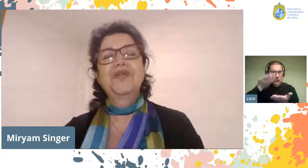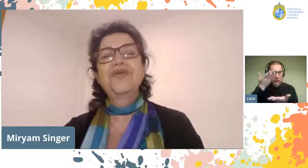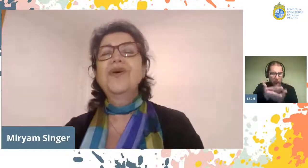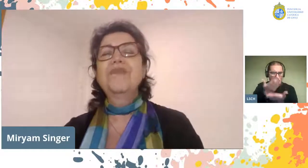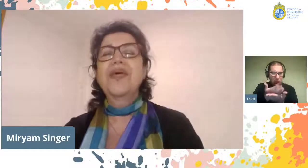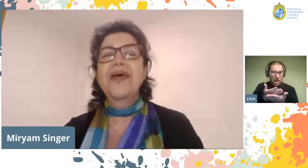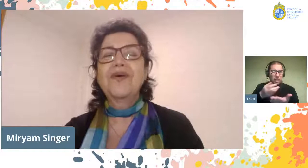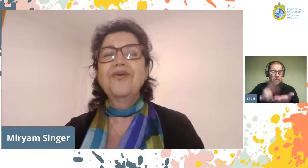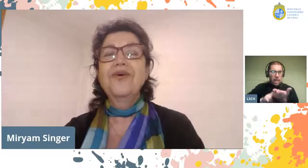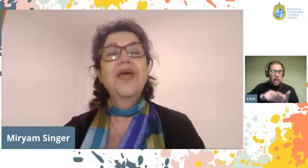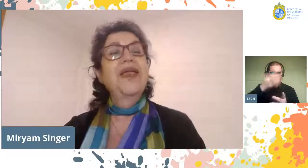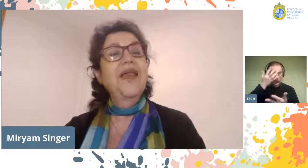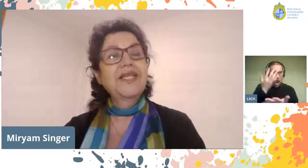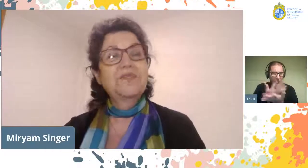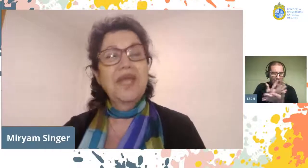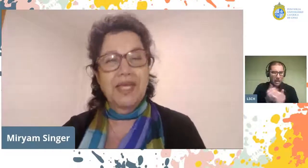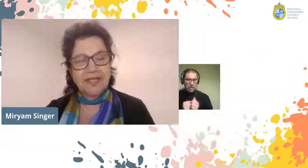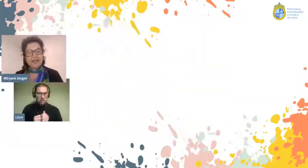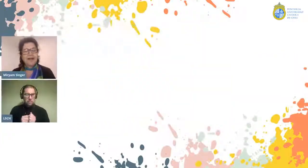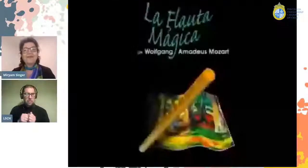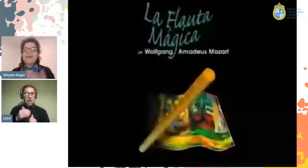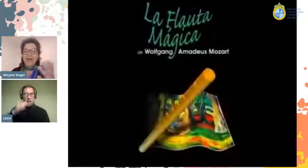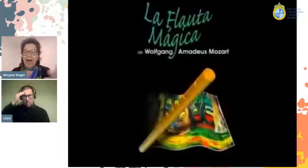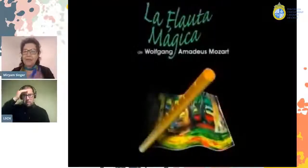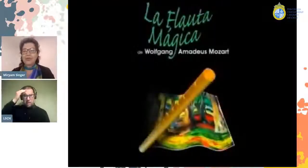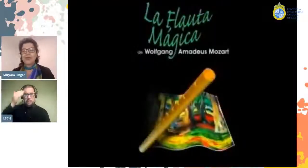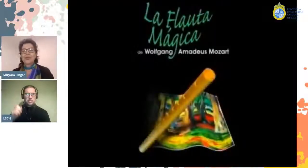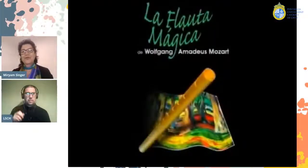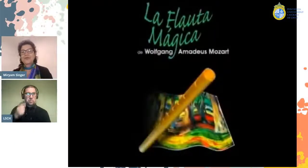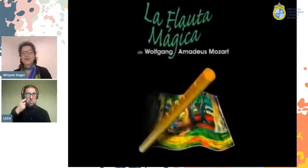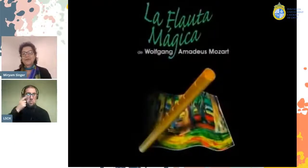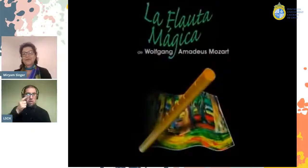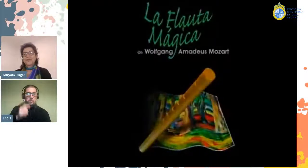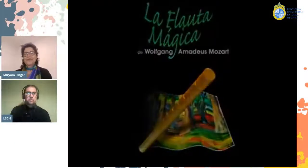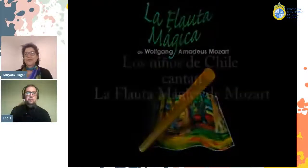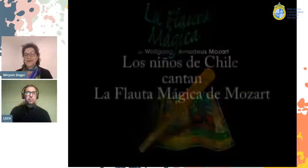that experience has given me. Let's watch.